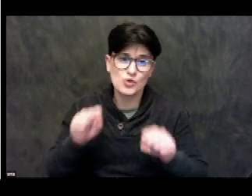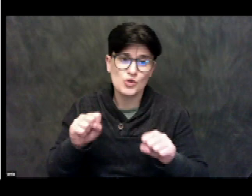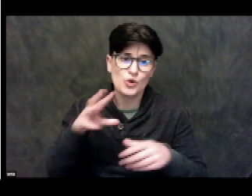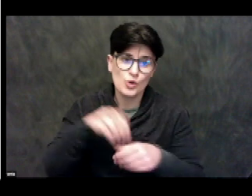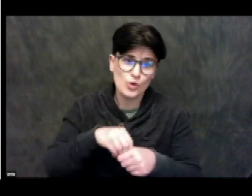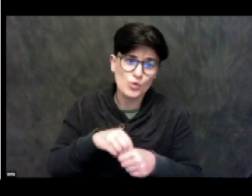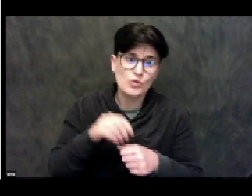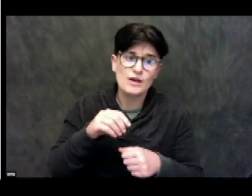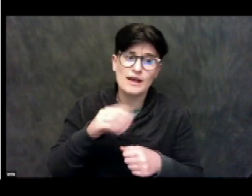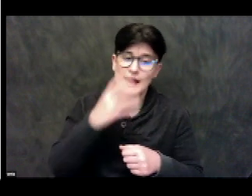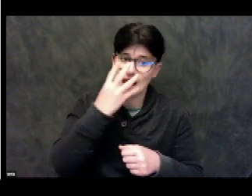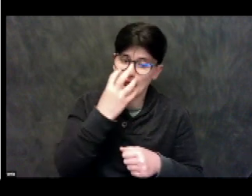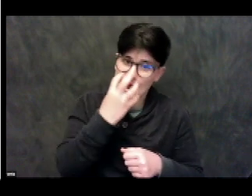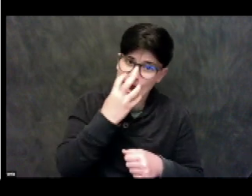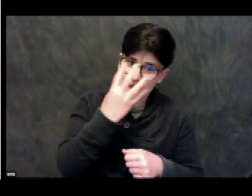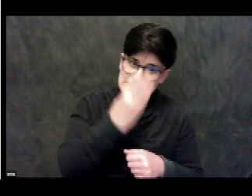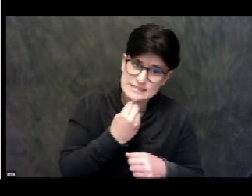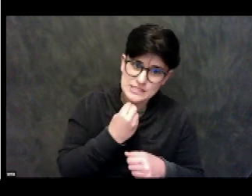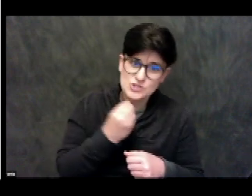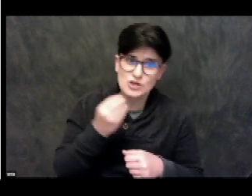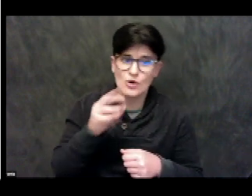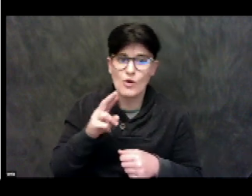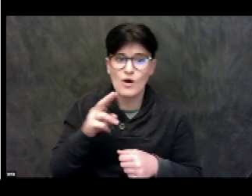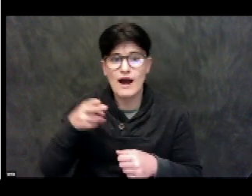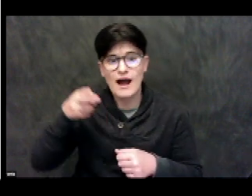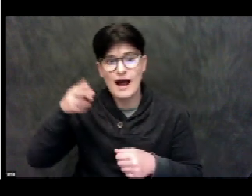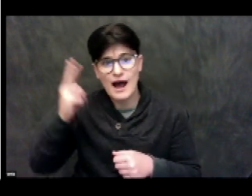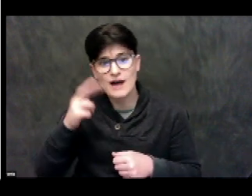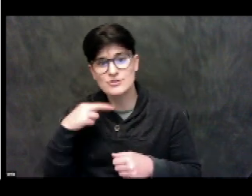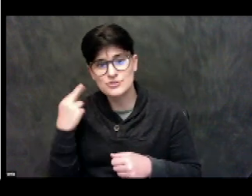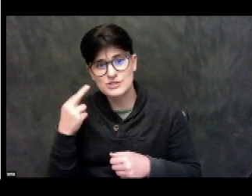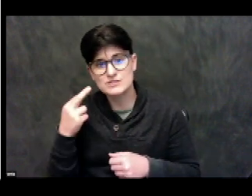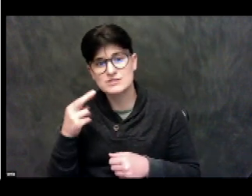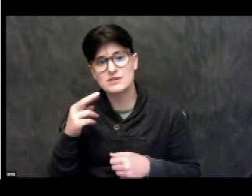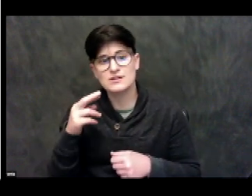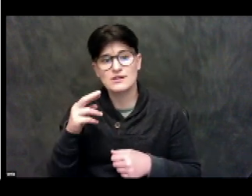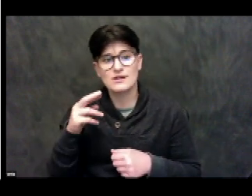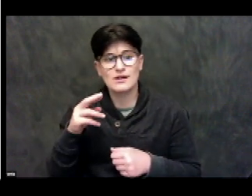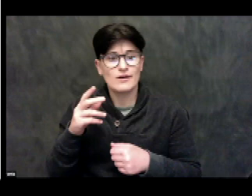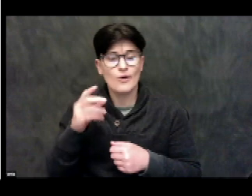physician or even release an obstetrician that is comfortable counseling on this with,